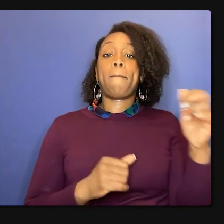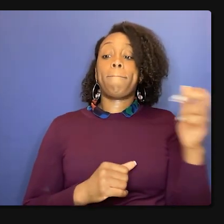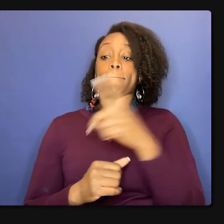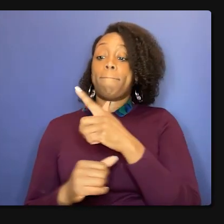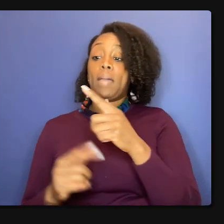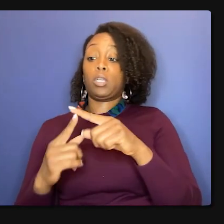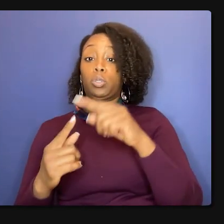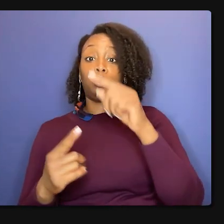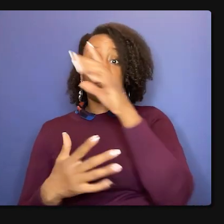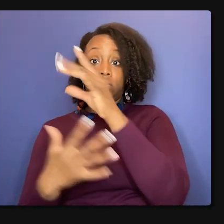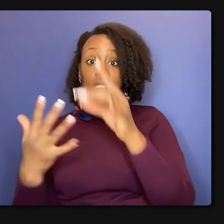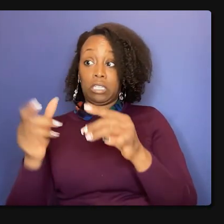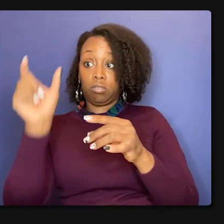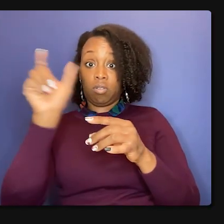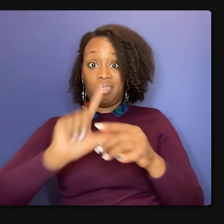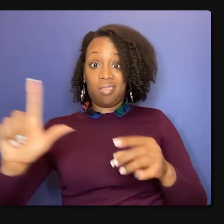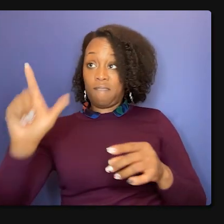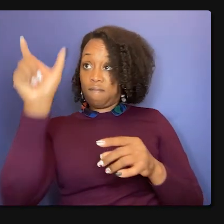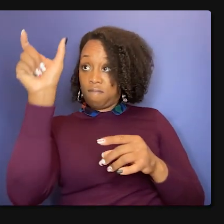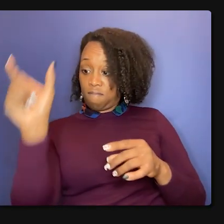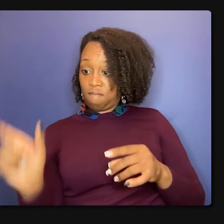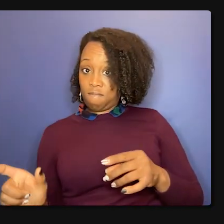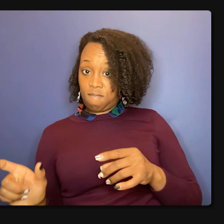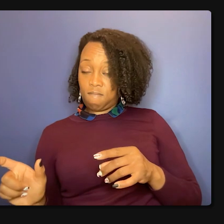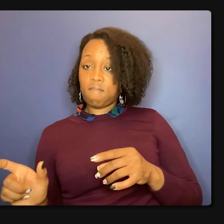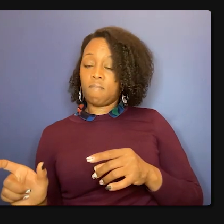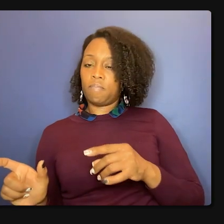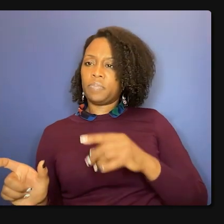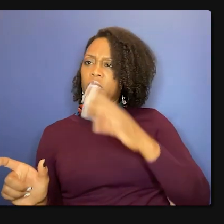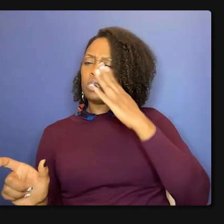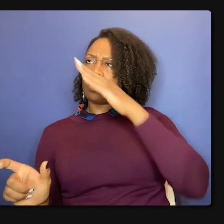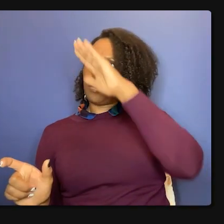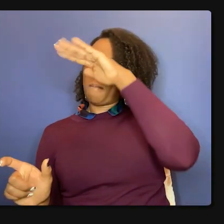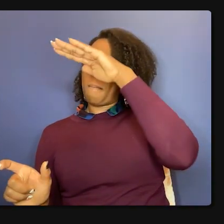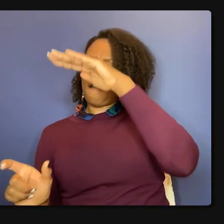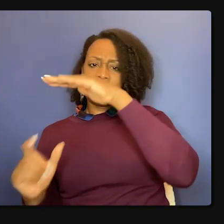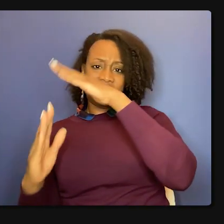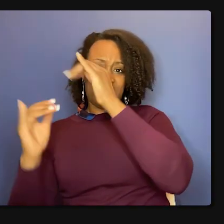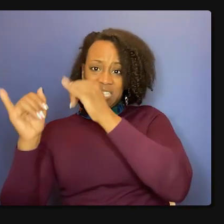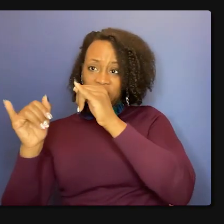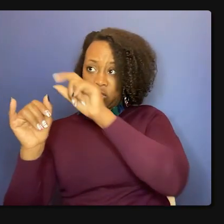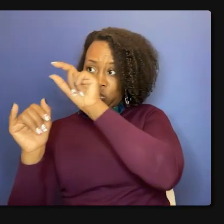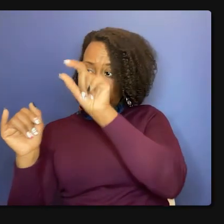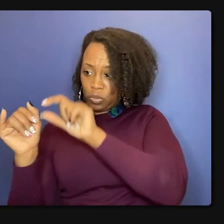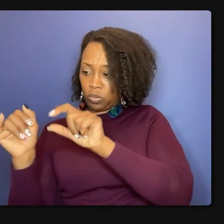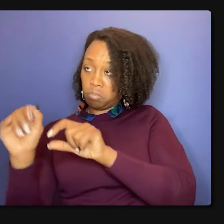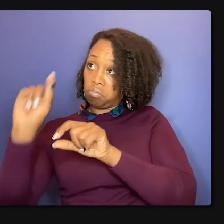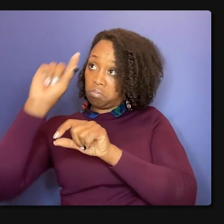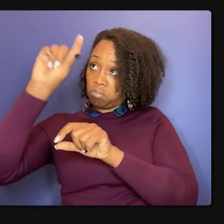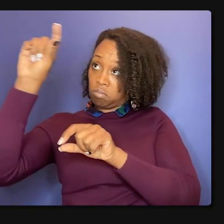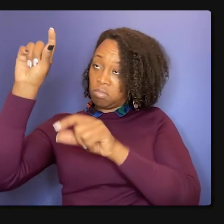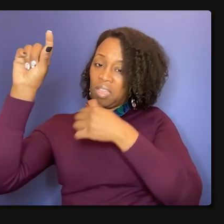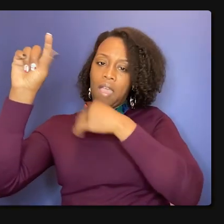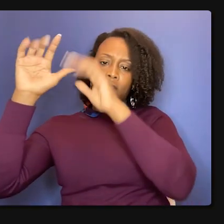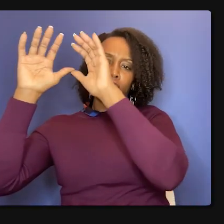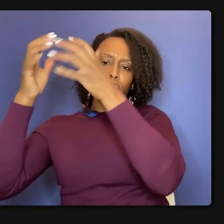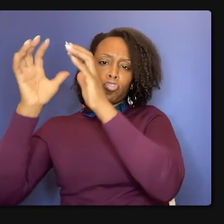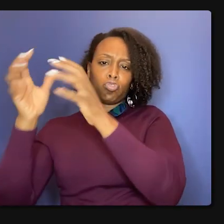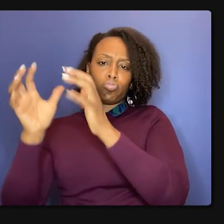Now back to the Console Selector on the left. You can see above the individual consoles, I have groups.